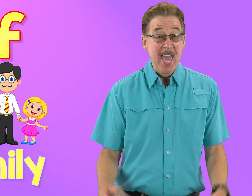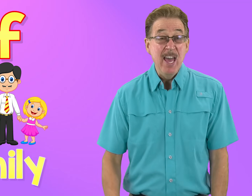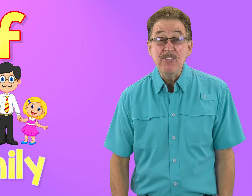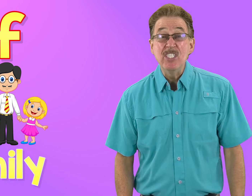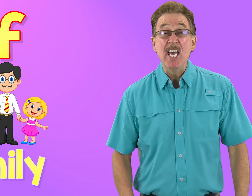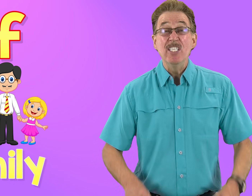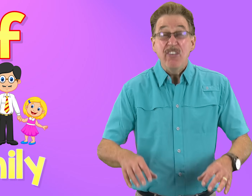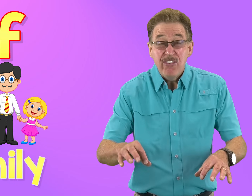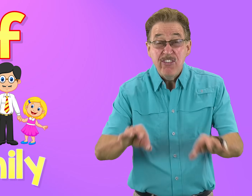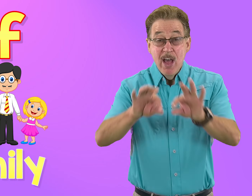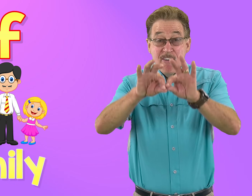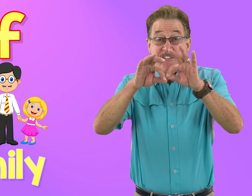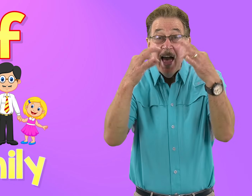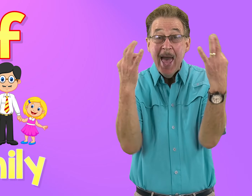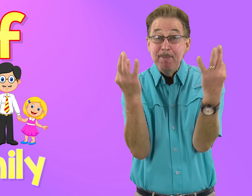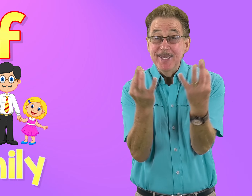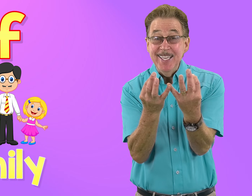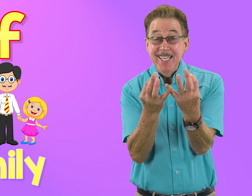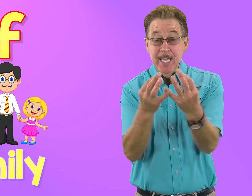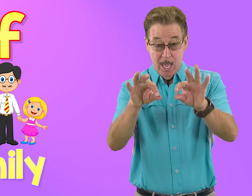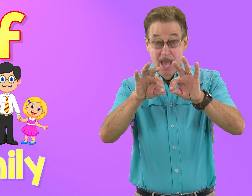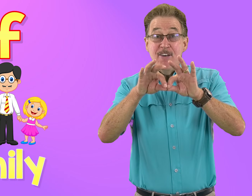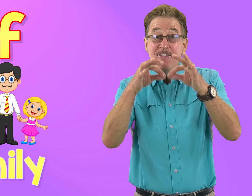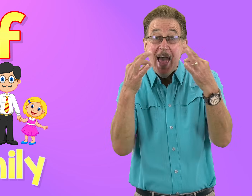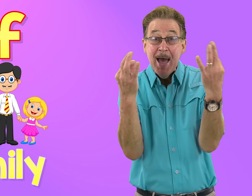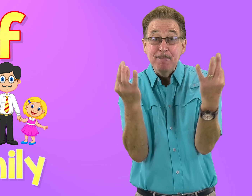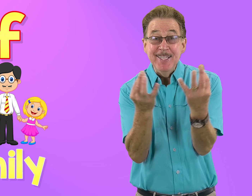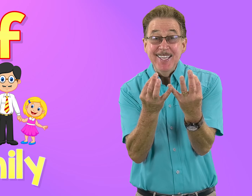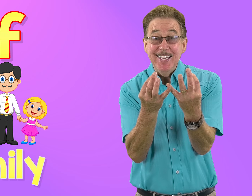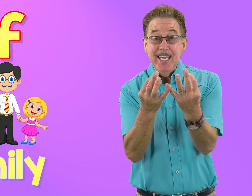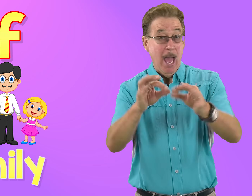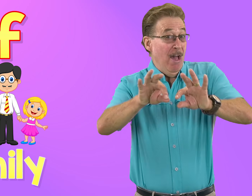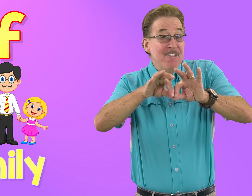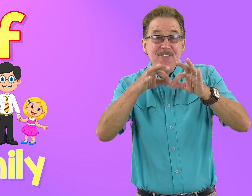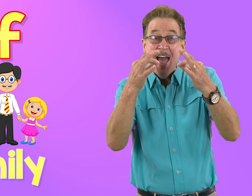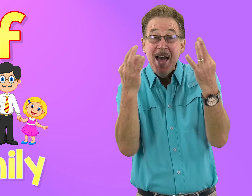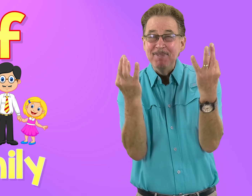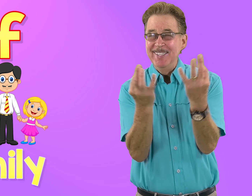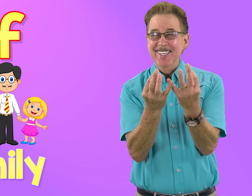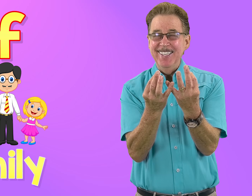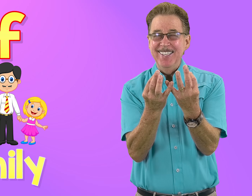F f says /f/ family, family, family